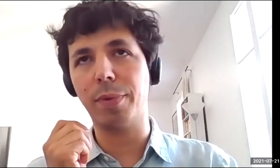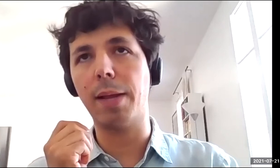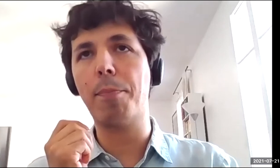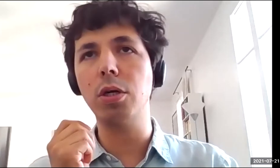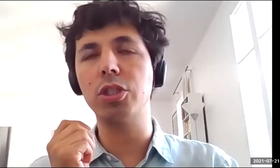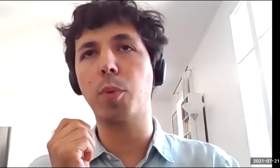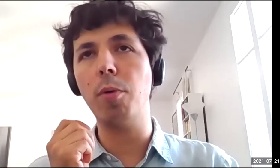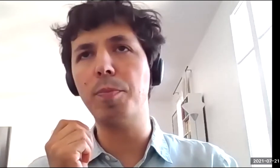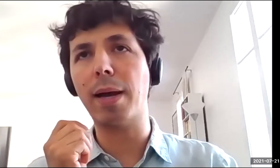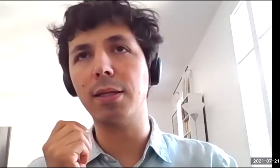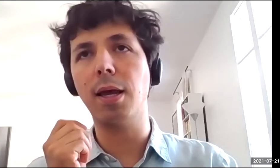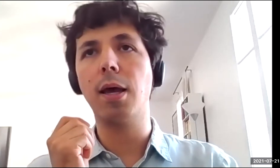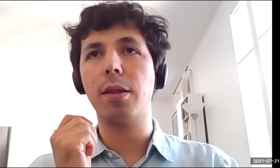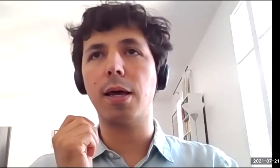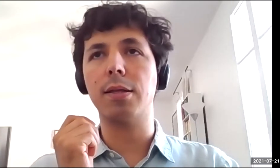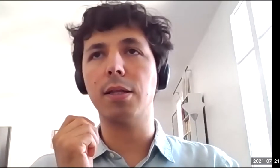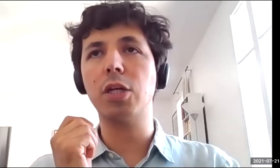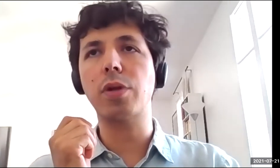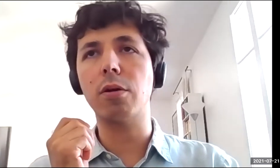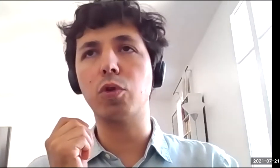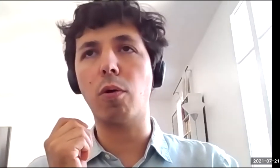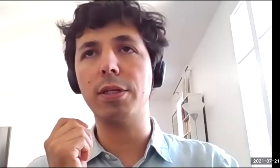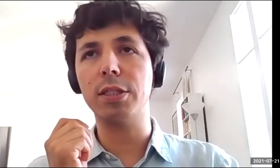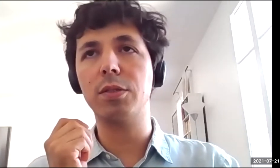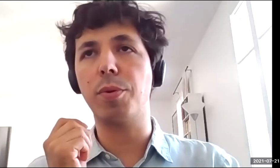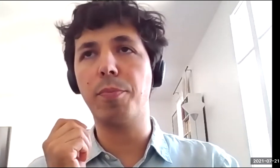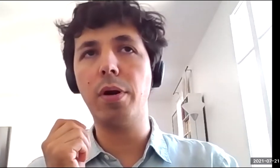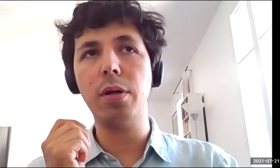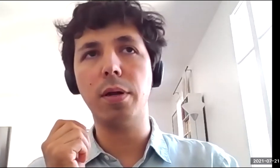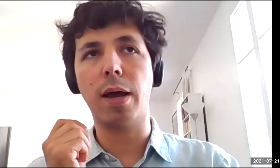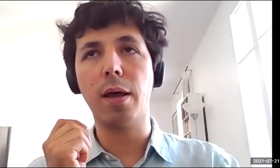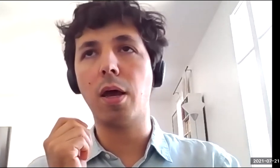partnerships for education and engagement in partner countries is